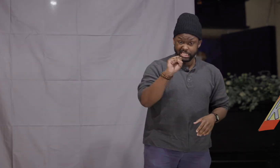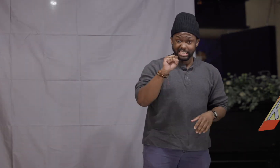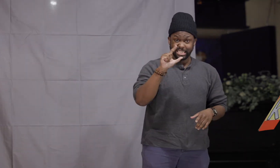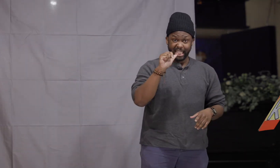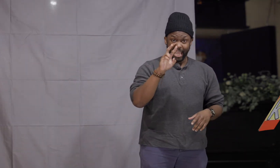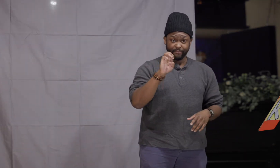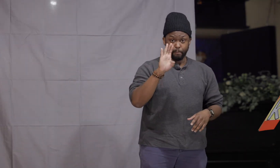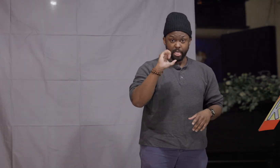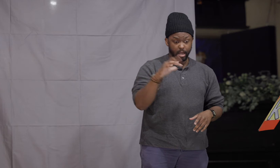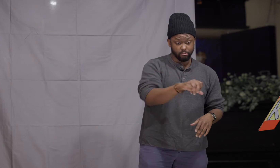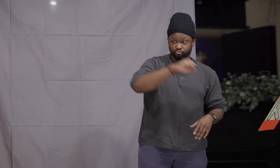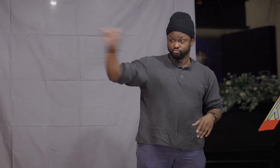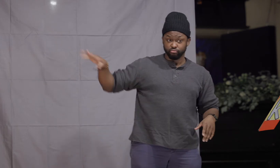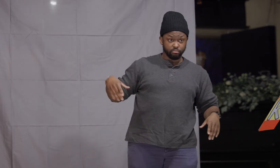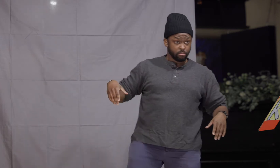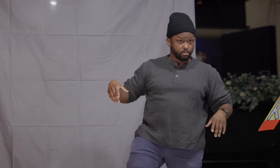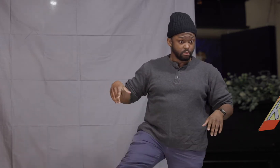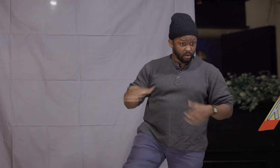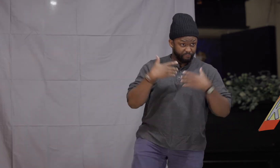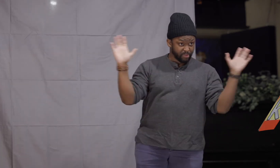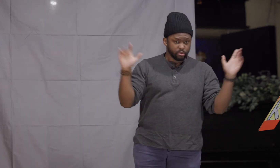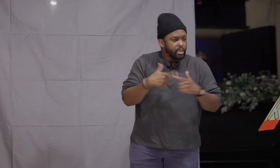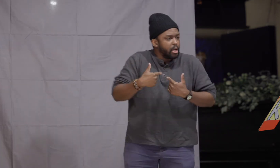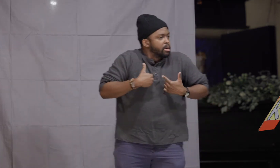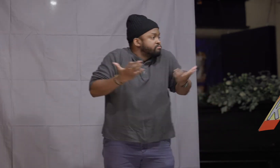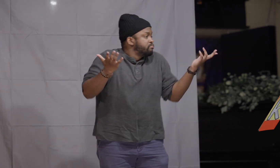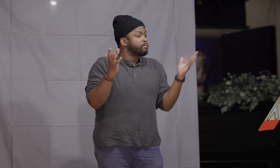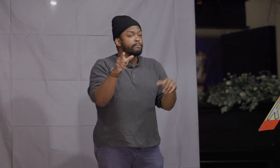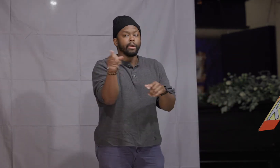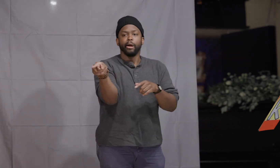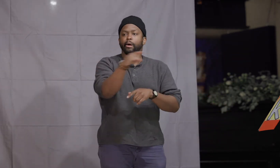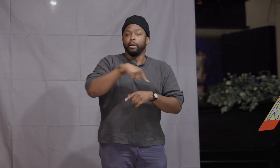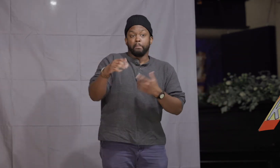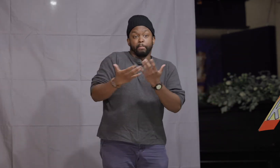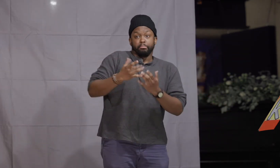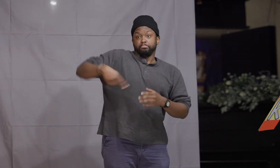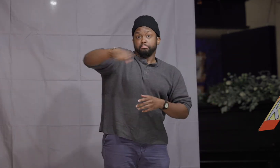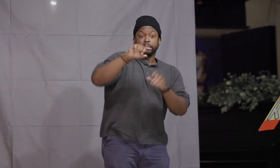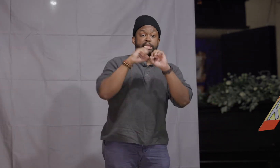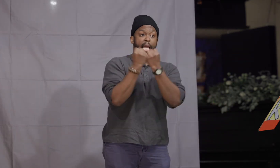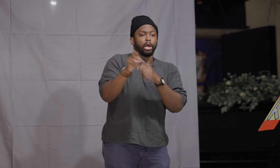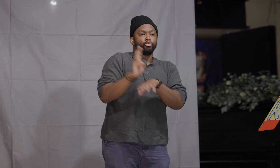If I, as a tourist, would not have come across that marker, I would not have known about that part of history, so it's important.